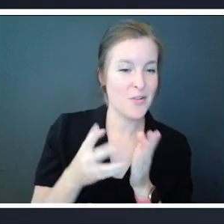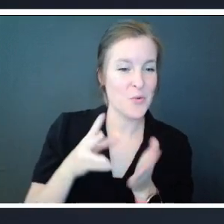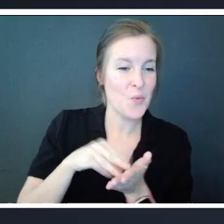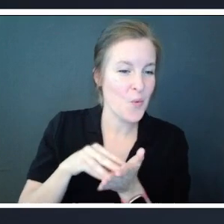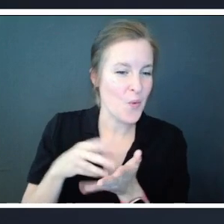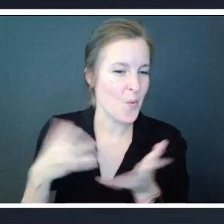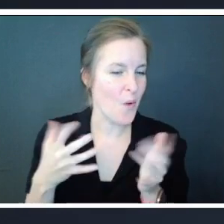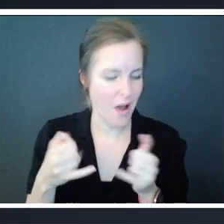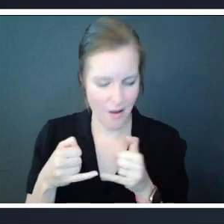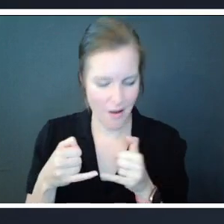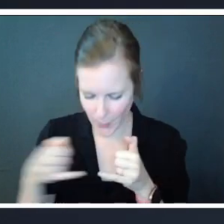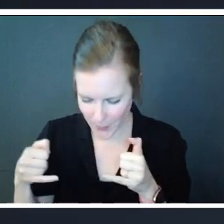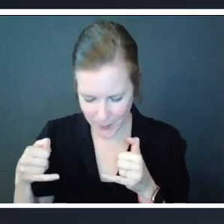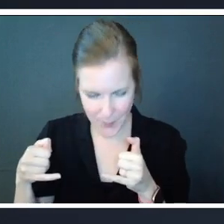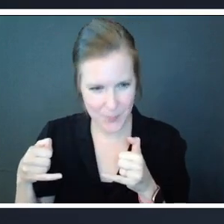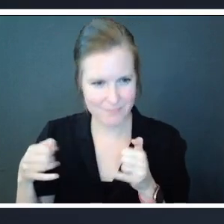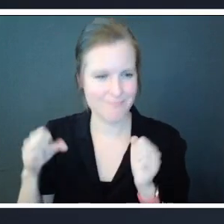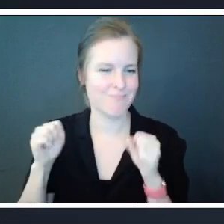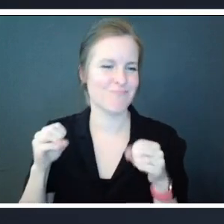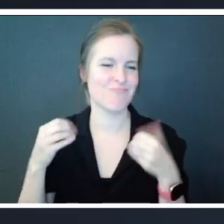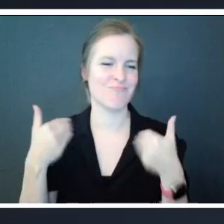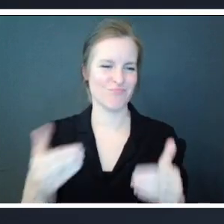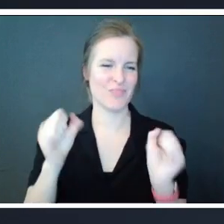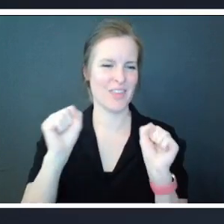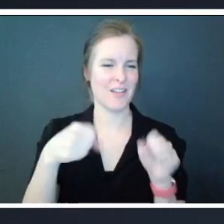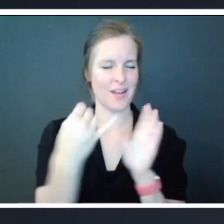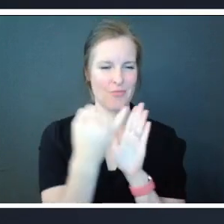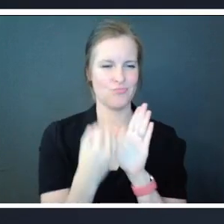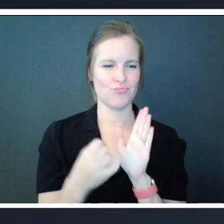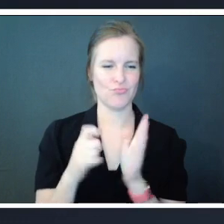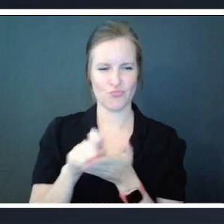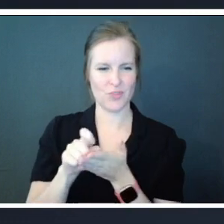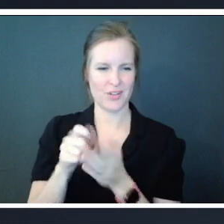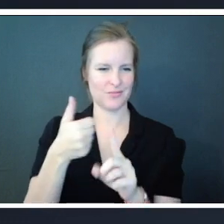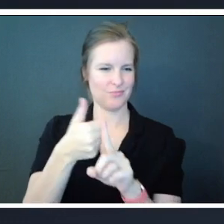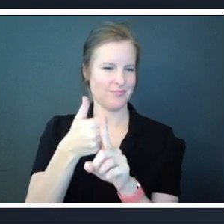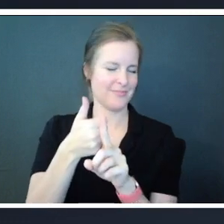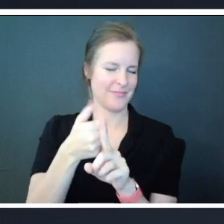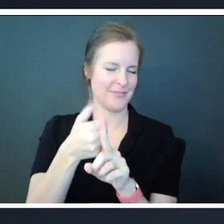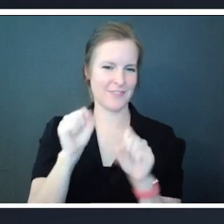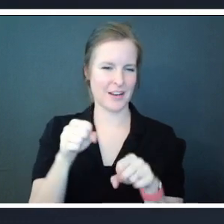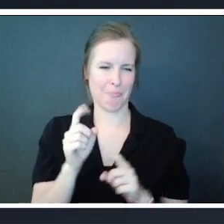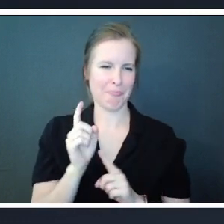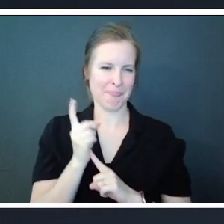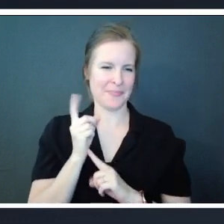on those thoughts. I'll give you just a couple of seconds a minute, and if you finish early,